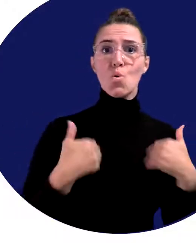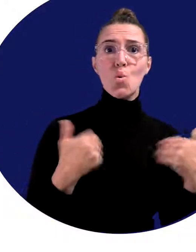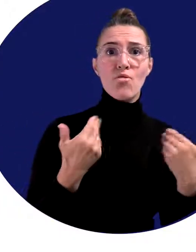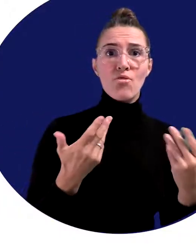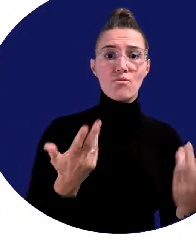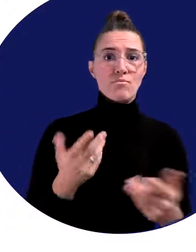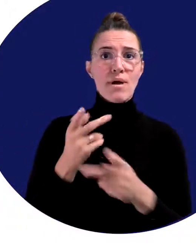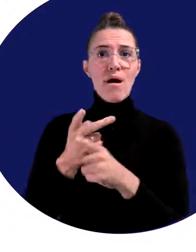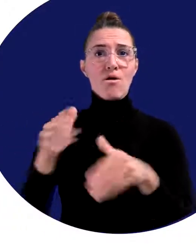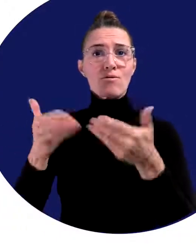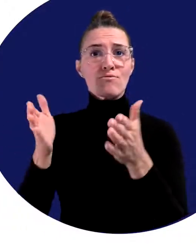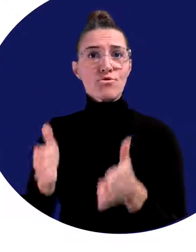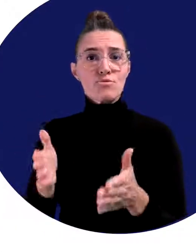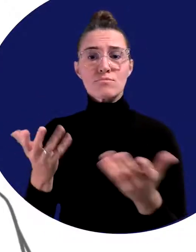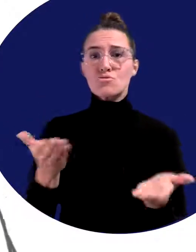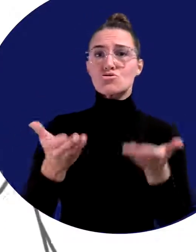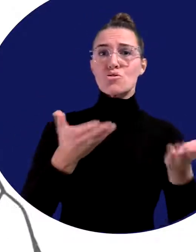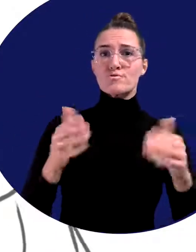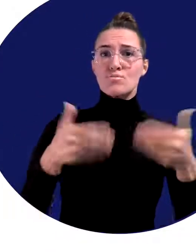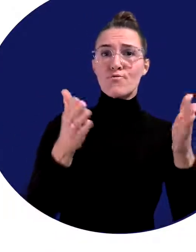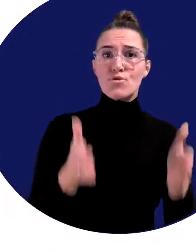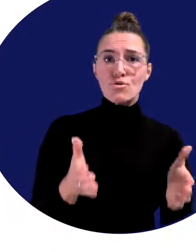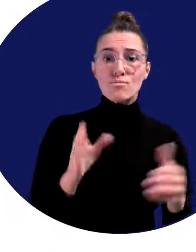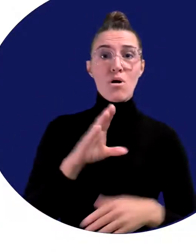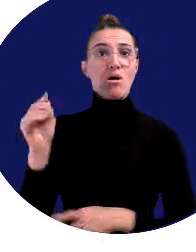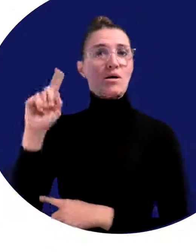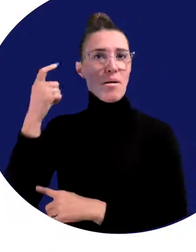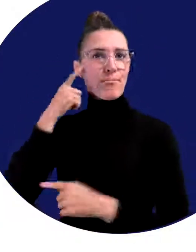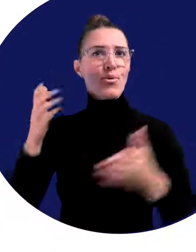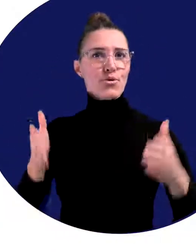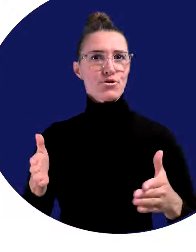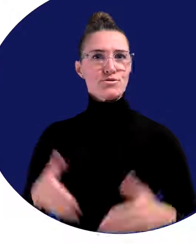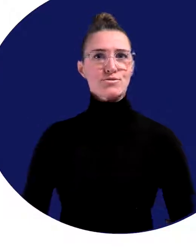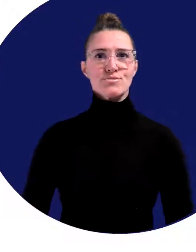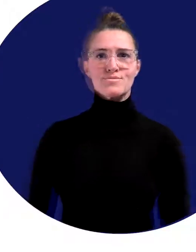Youth, Caregivers, Service Providers, and Employers.